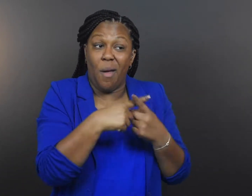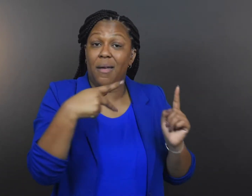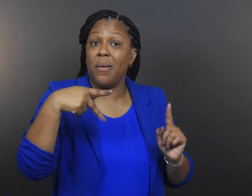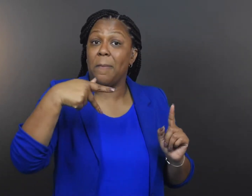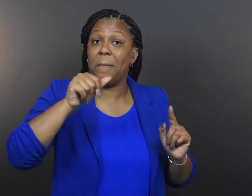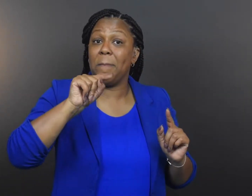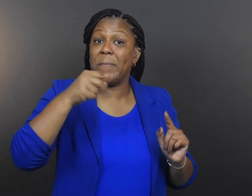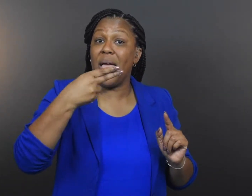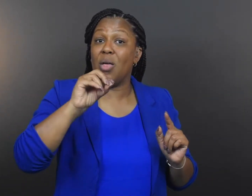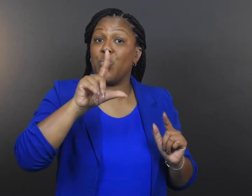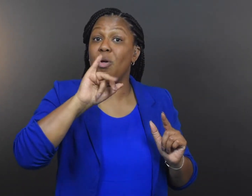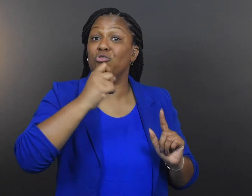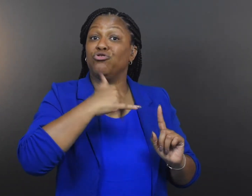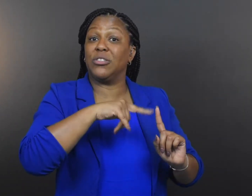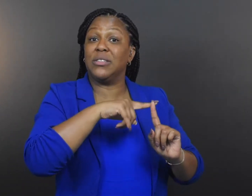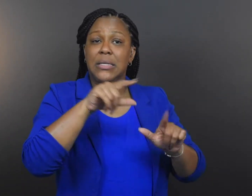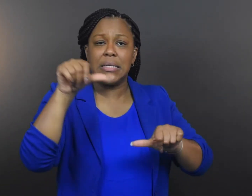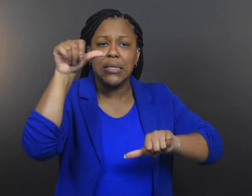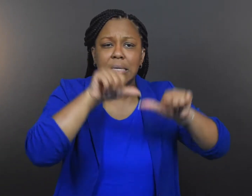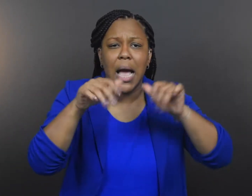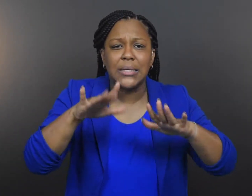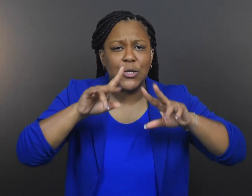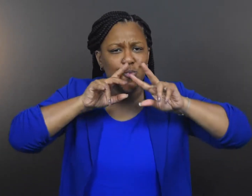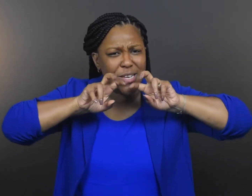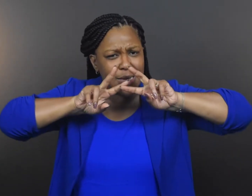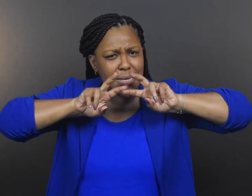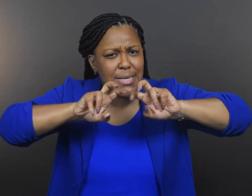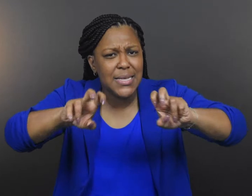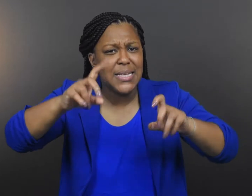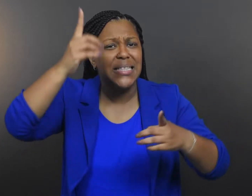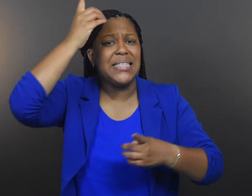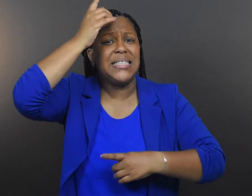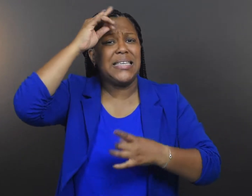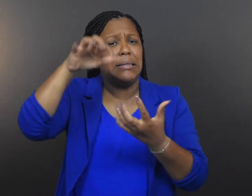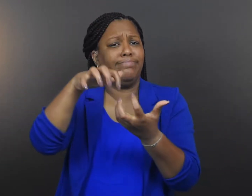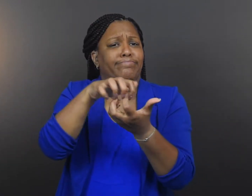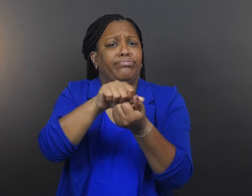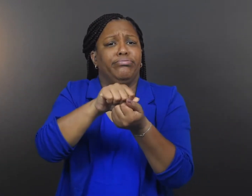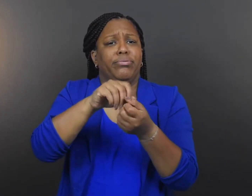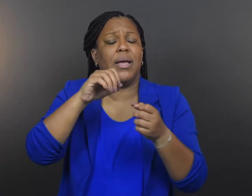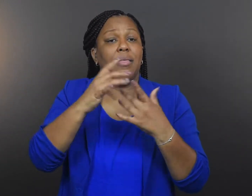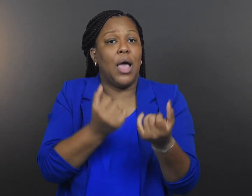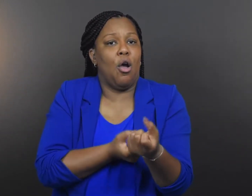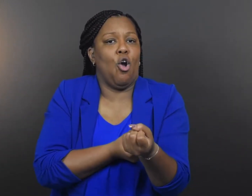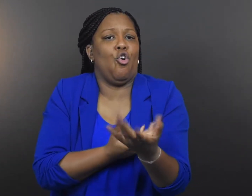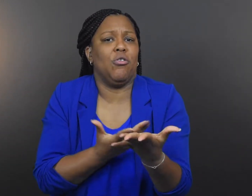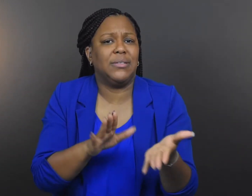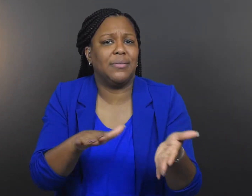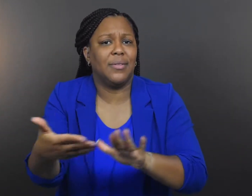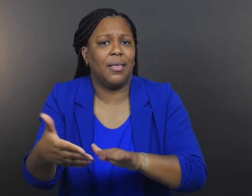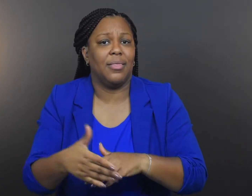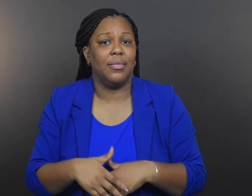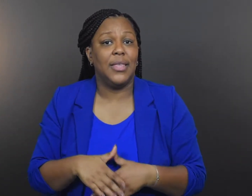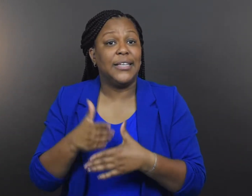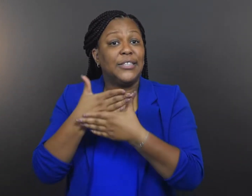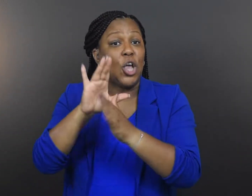That’s when pathologists—scientists who analyze disease damage and causes of death—share